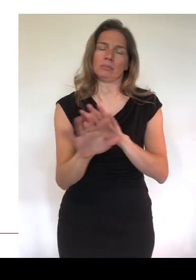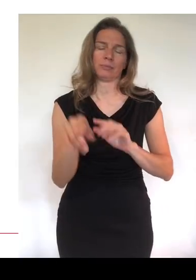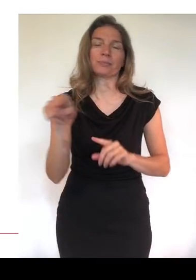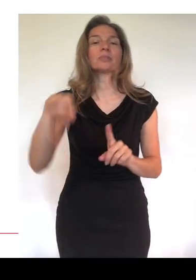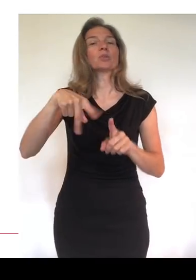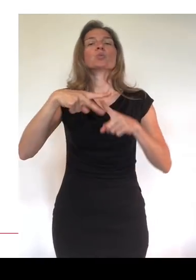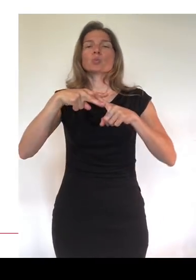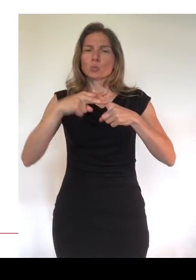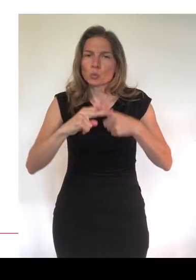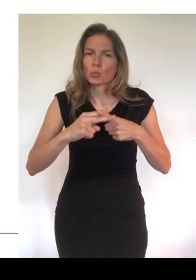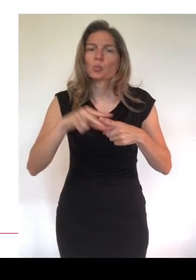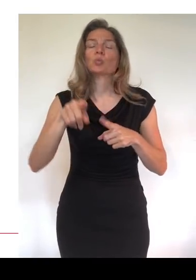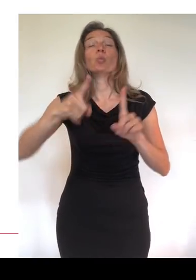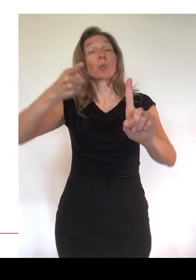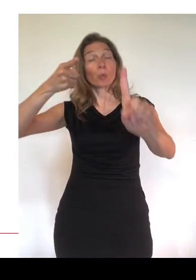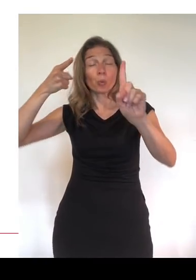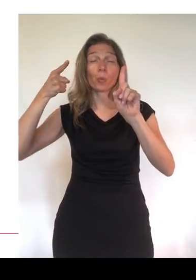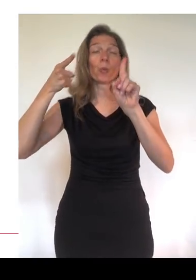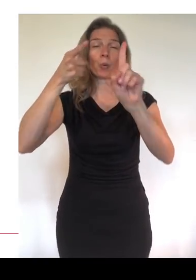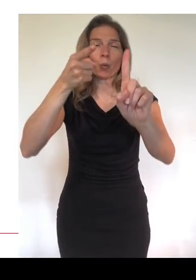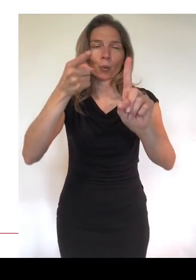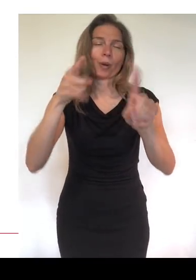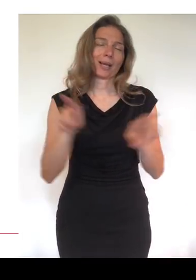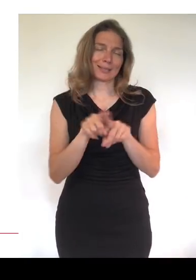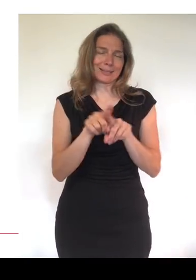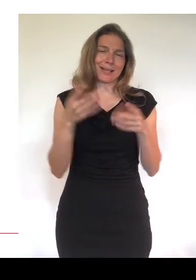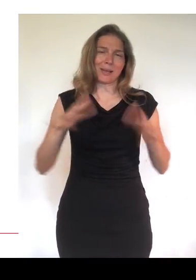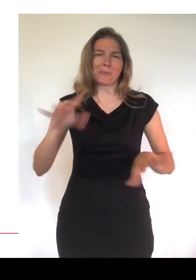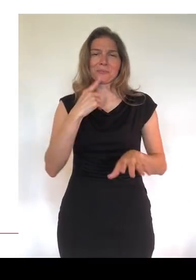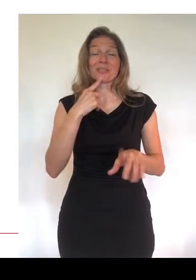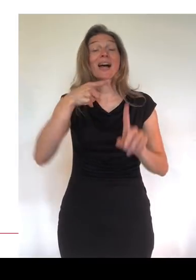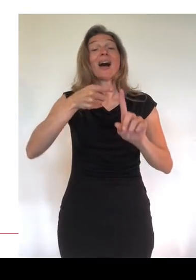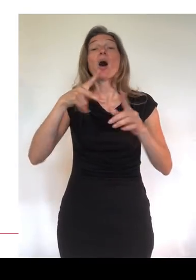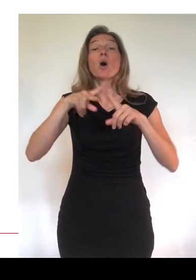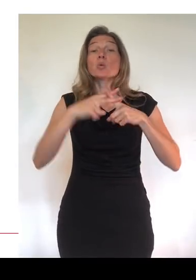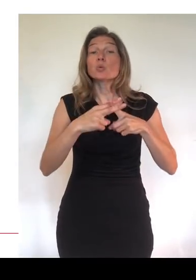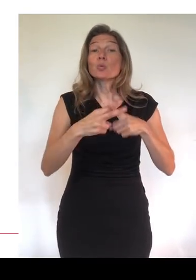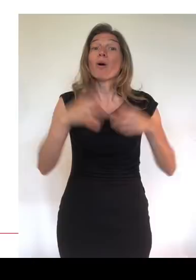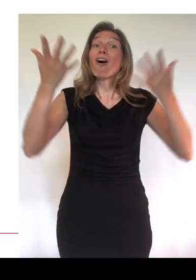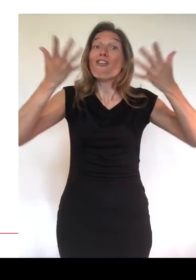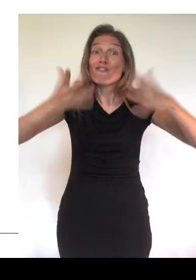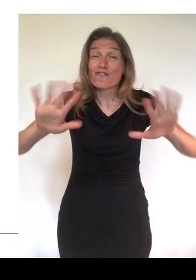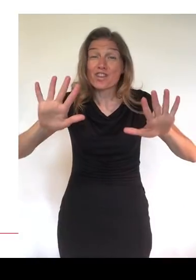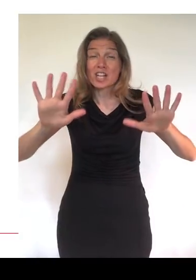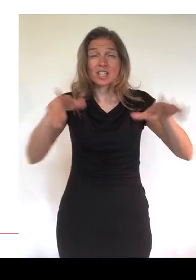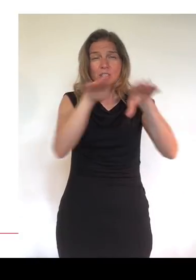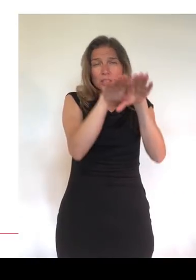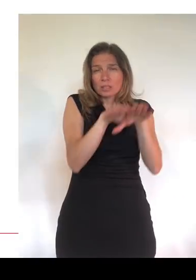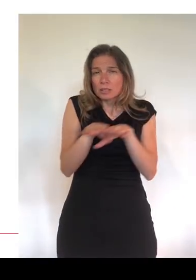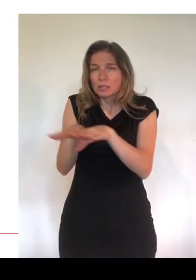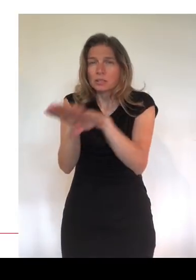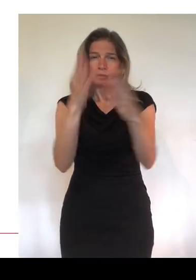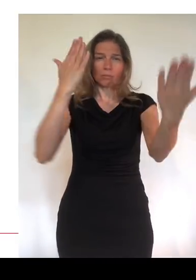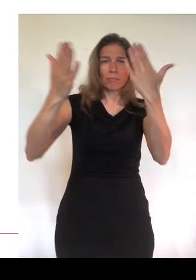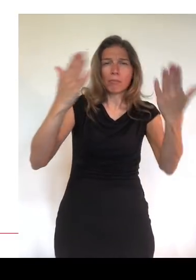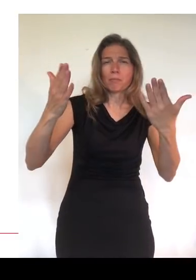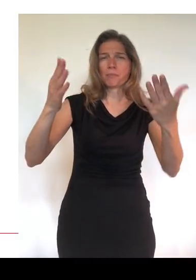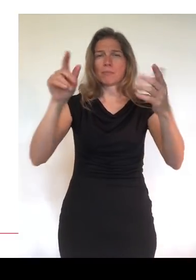children because that's not how the tools designed and as we said in the beginning it is not a standardized tool either so this is